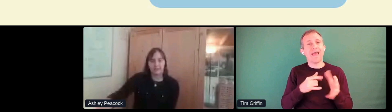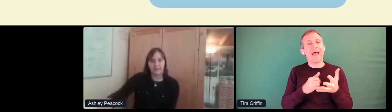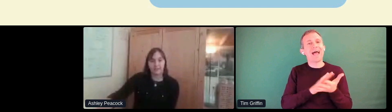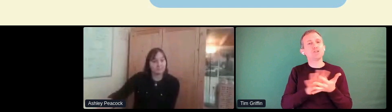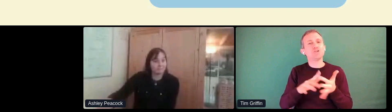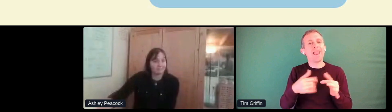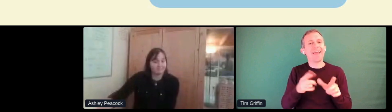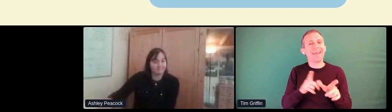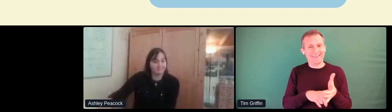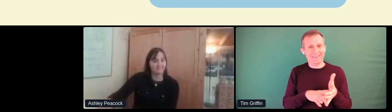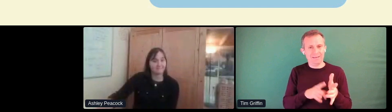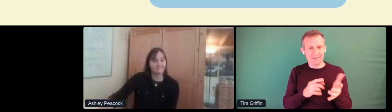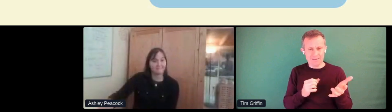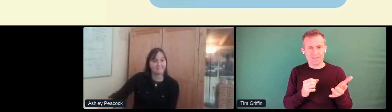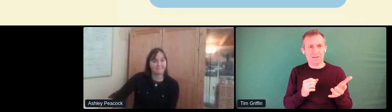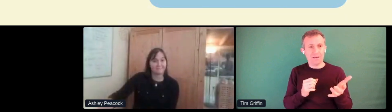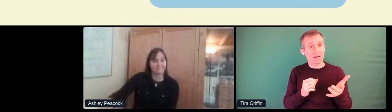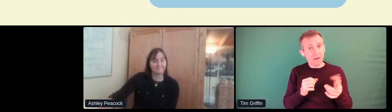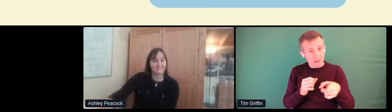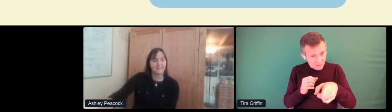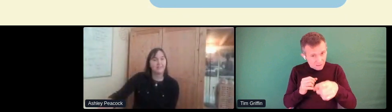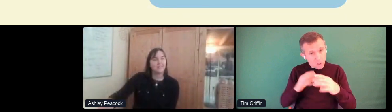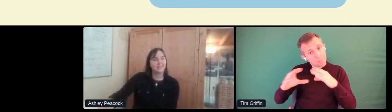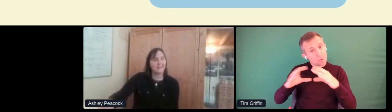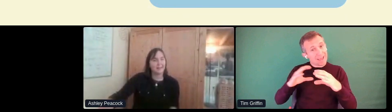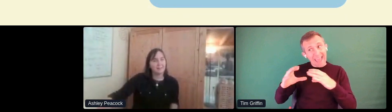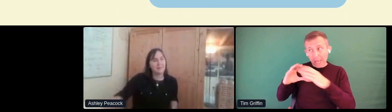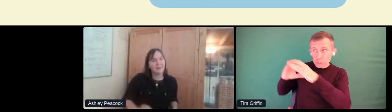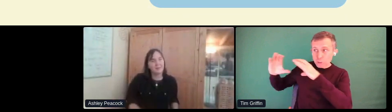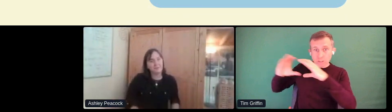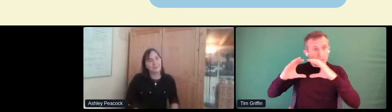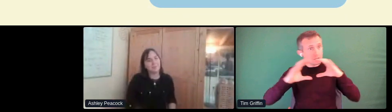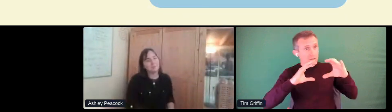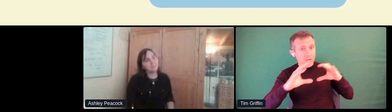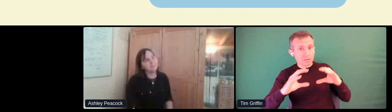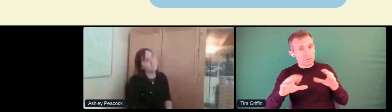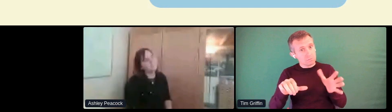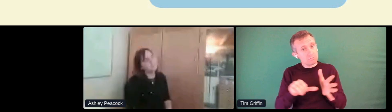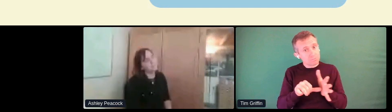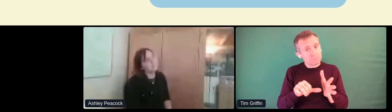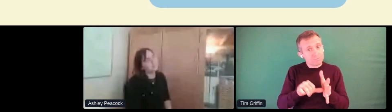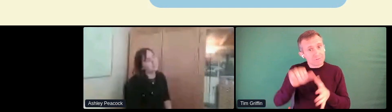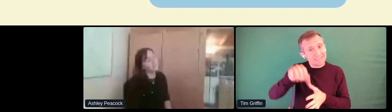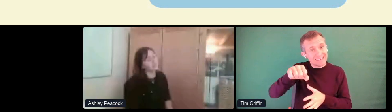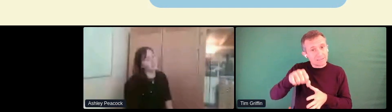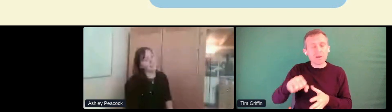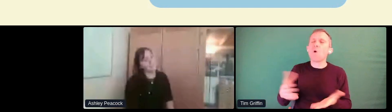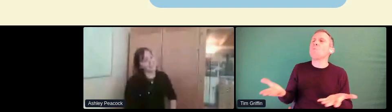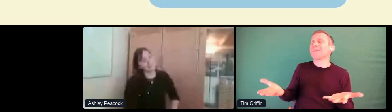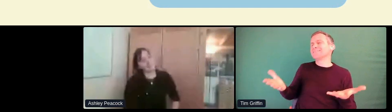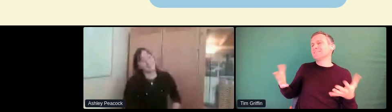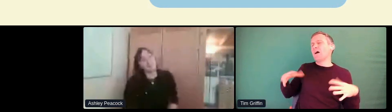And harder to communicate sometimes I think. ASHLEY: Yeah burn out from communication which